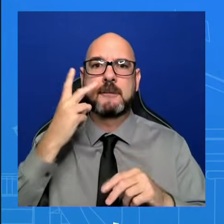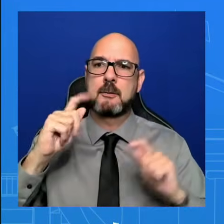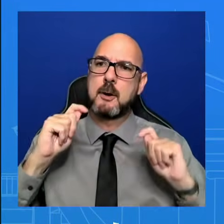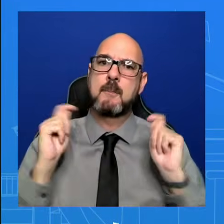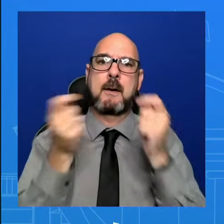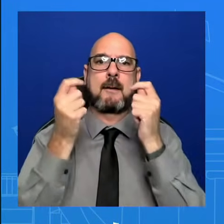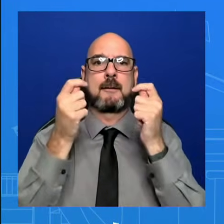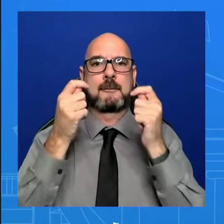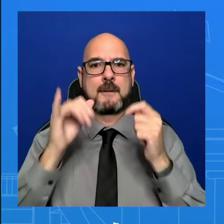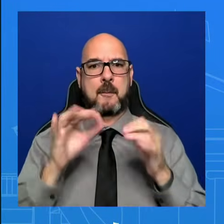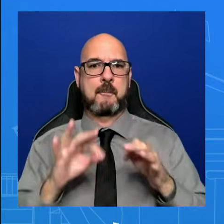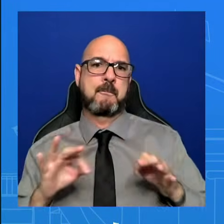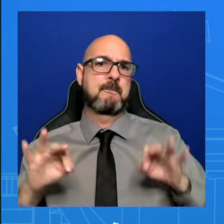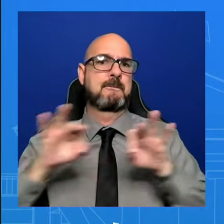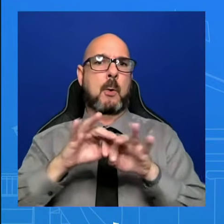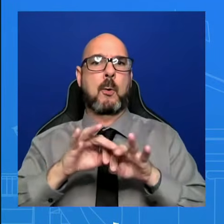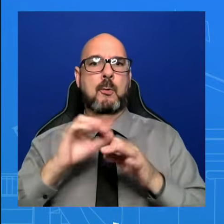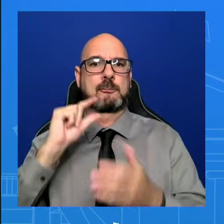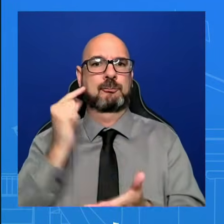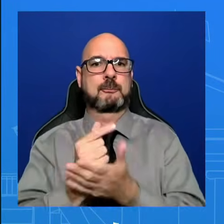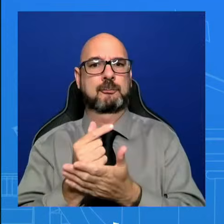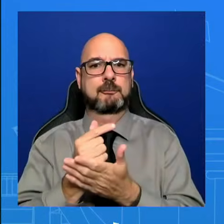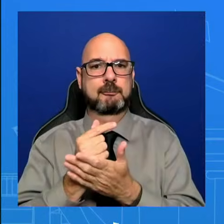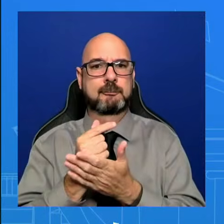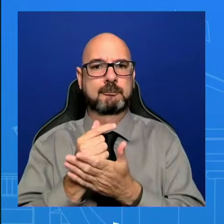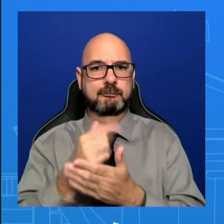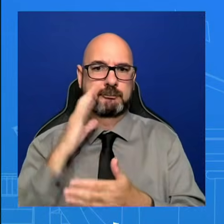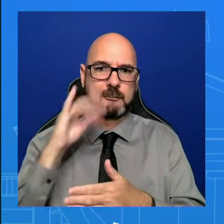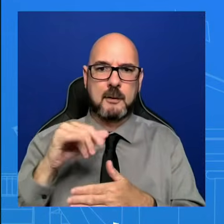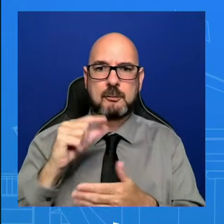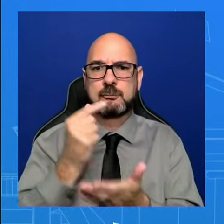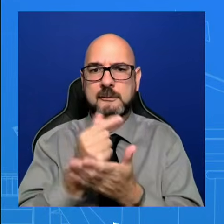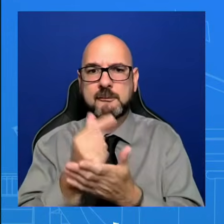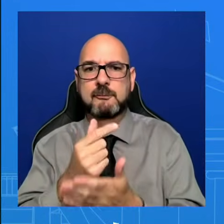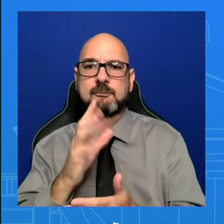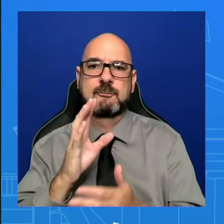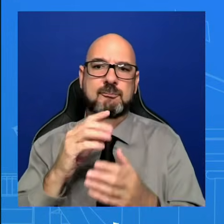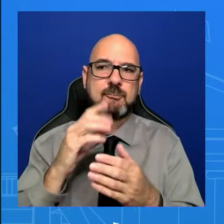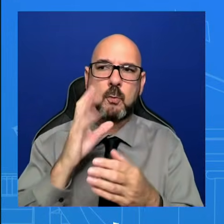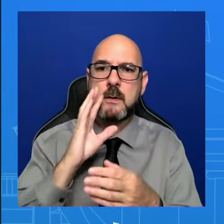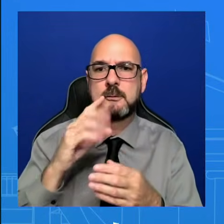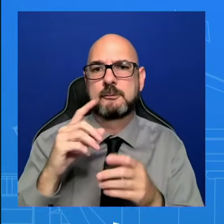talking about their future, you know, hoping to deliver remarks that hit home